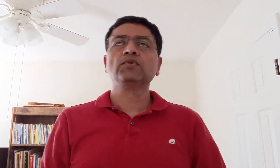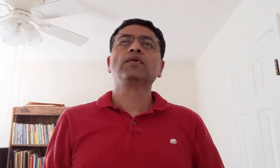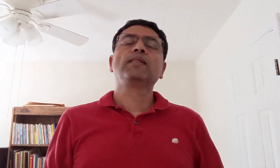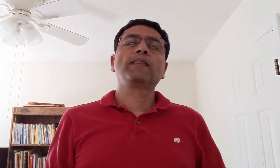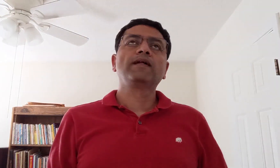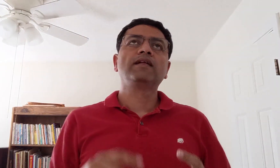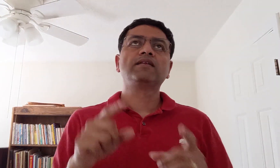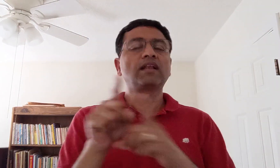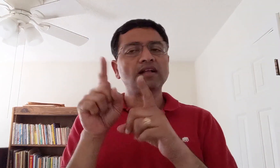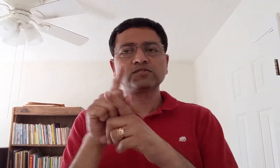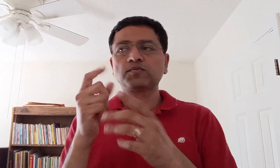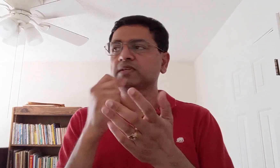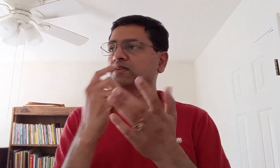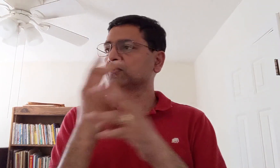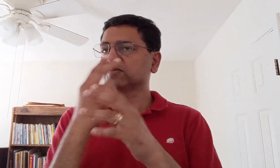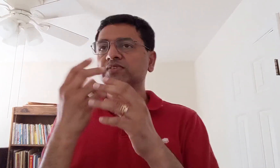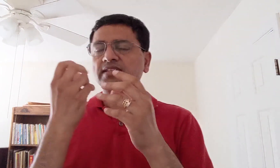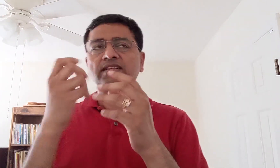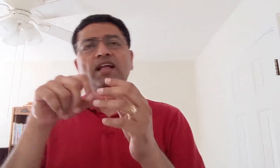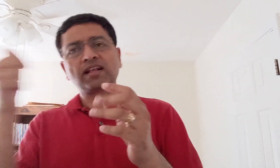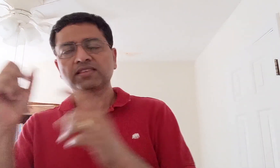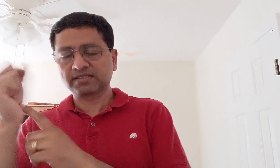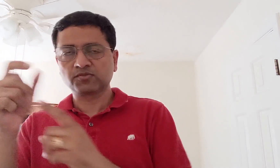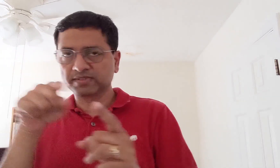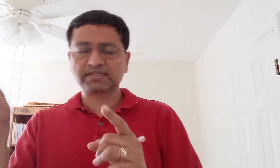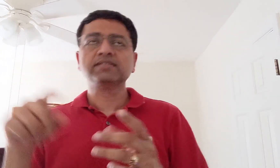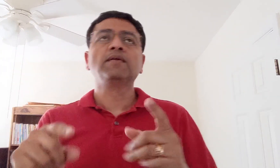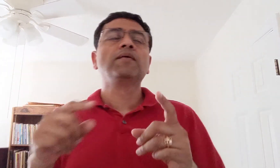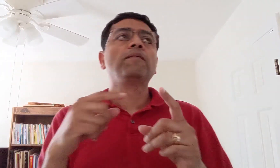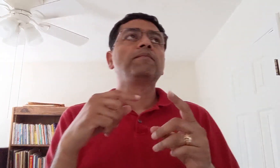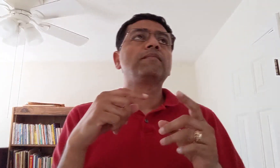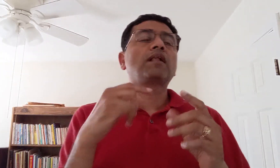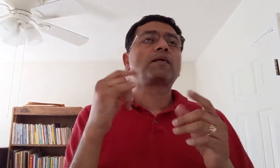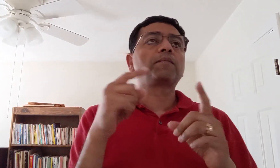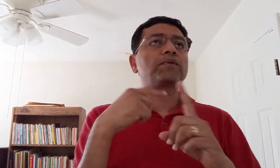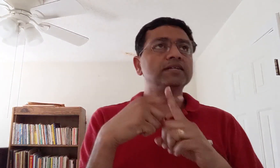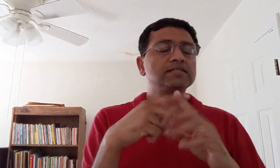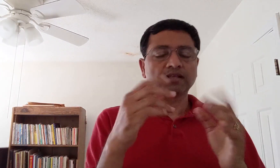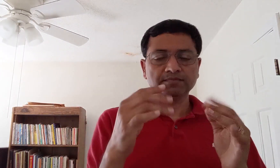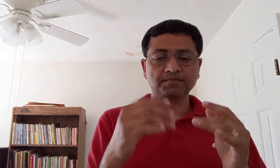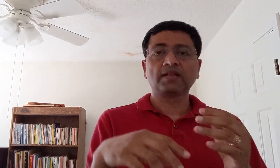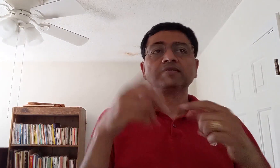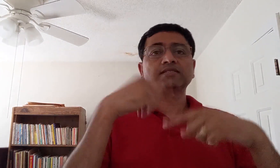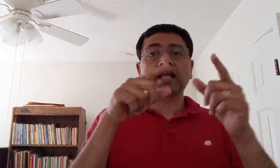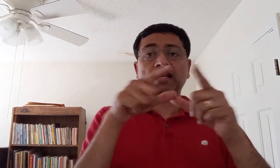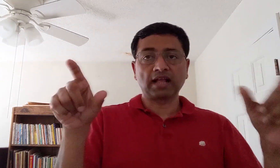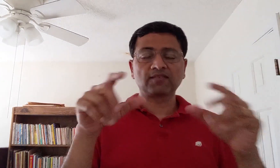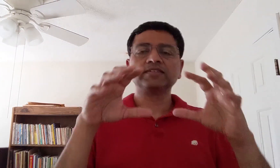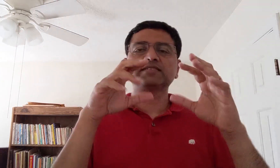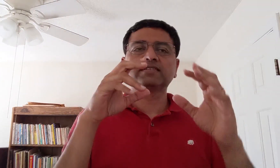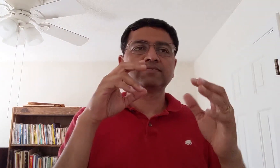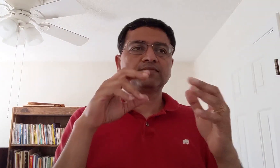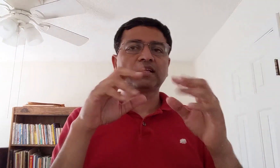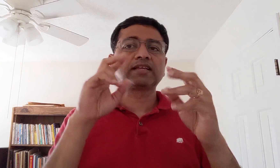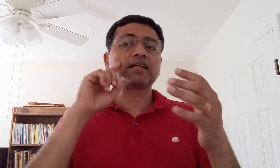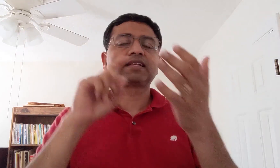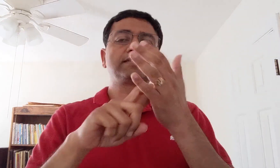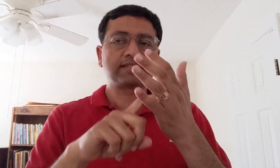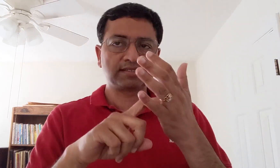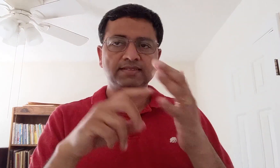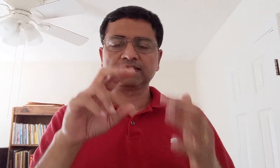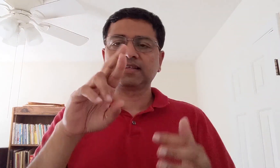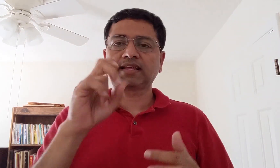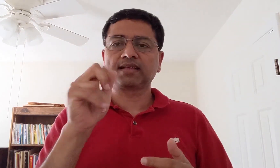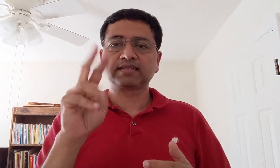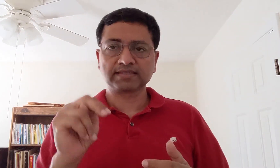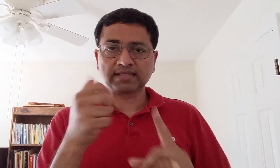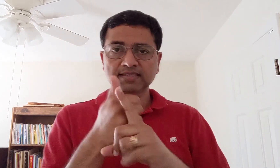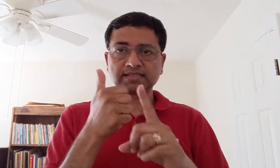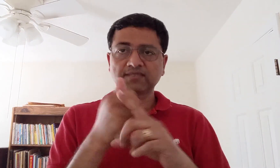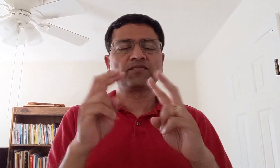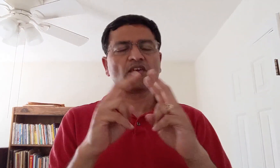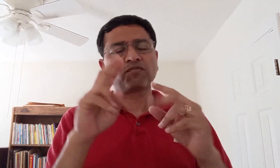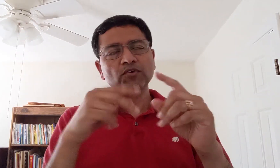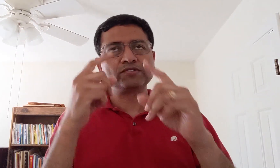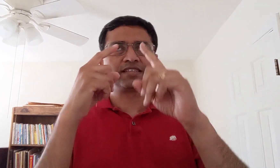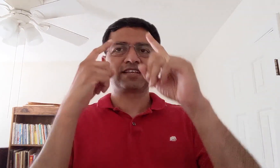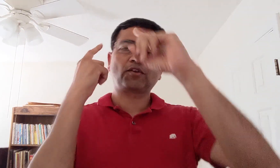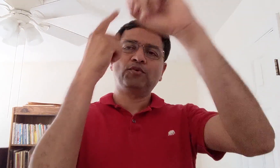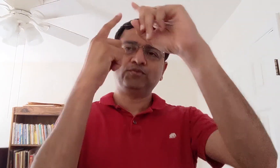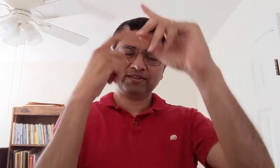Also, it has other applications in various situations. Actually, sign language recognition is the ultimate